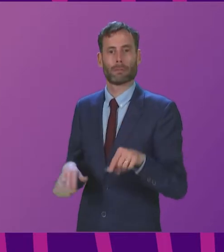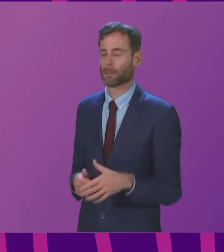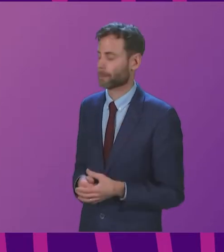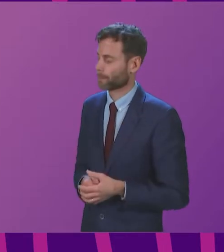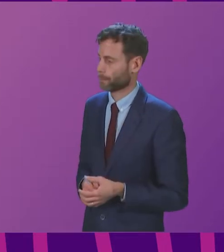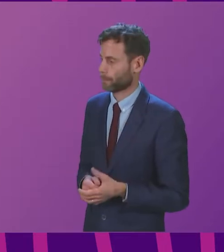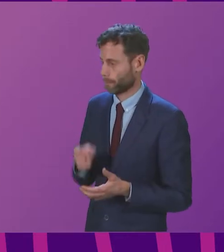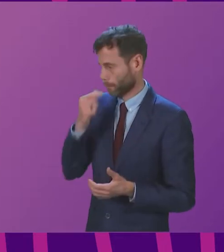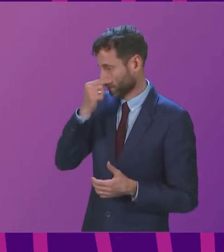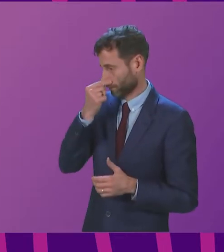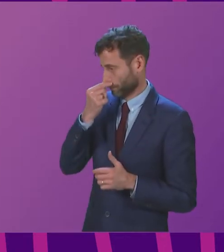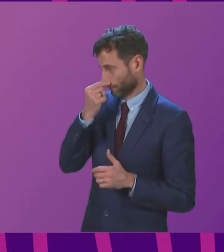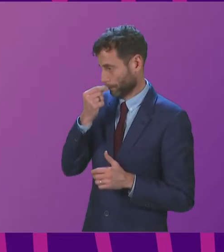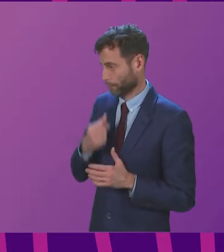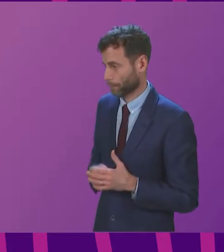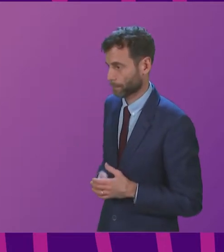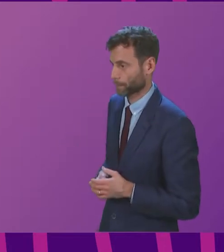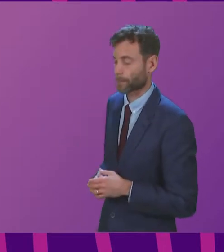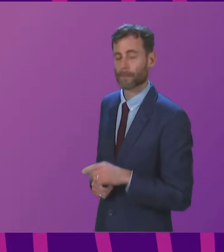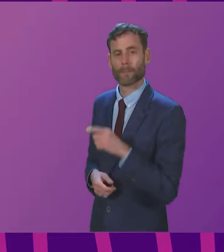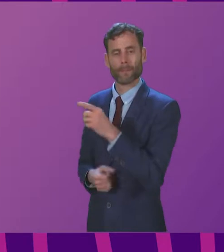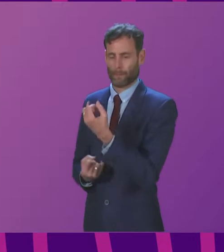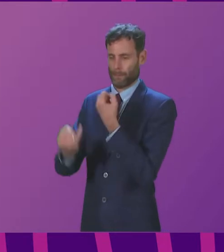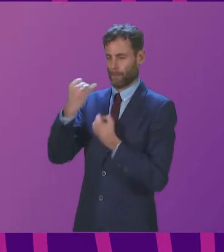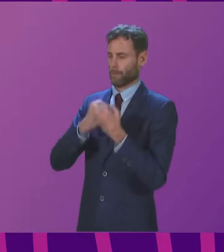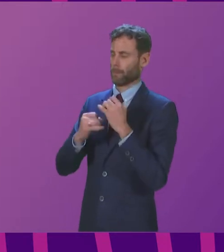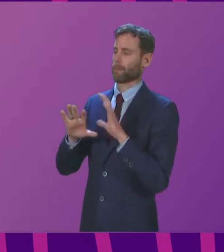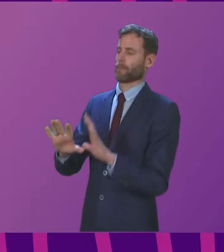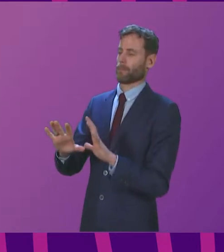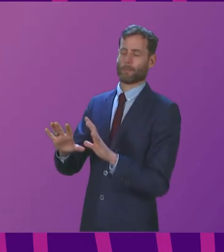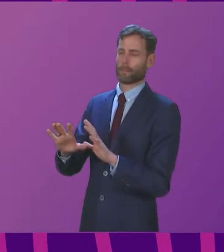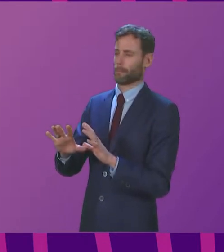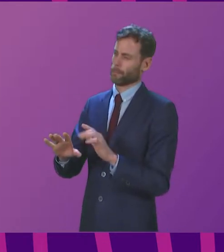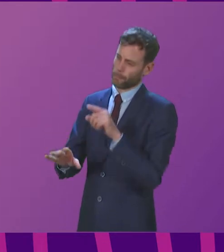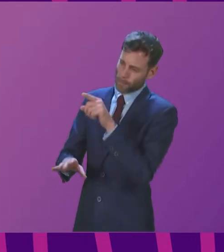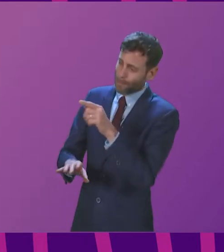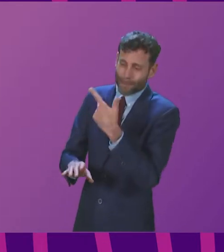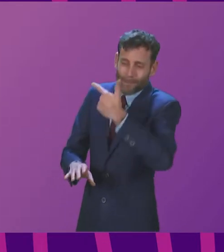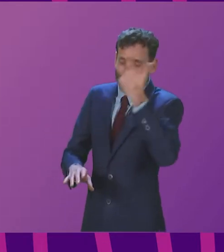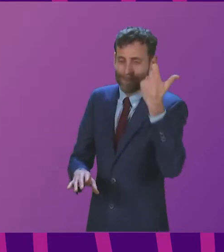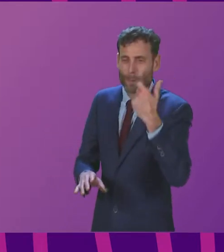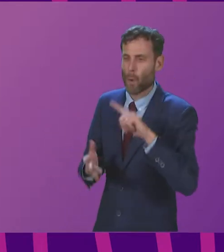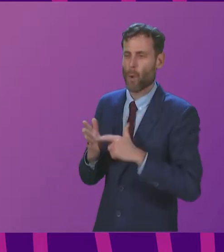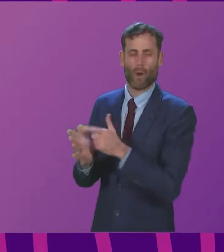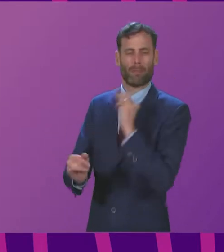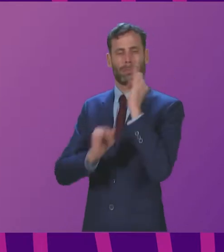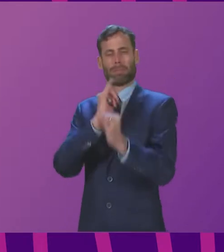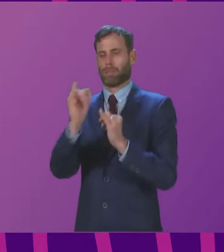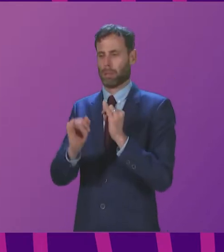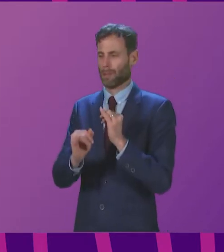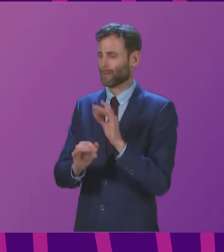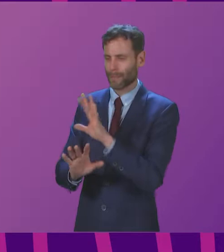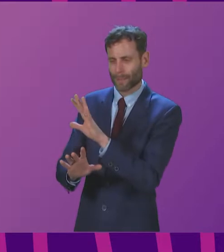With respect, I think that Colin Smyth is misrepresenting—inadvertently, I am sure—the